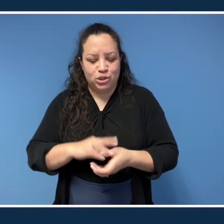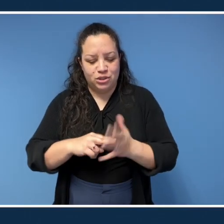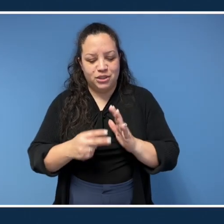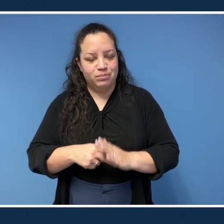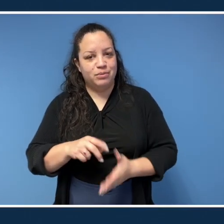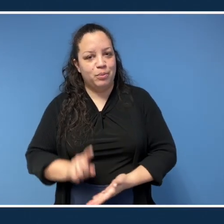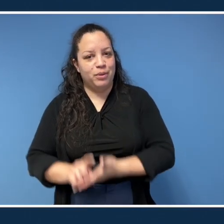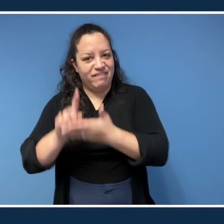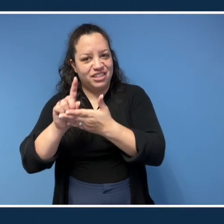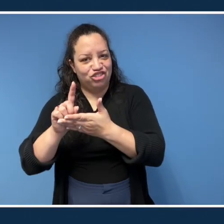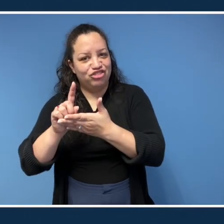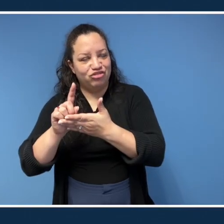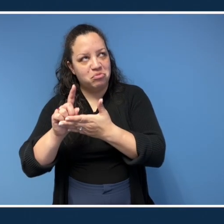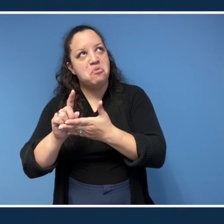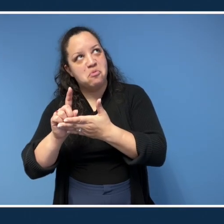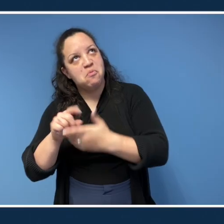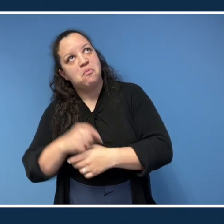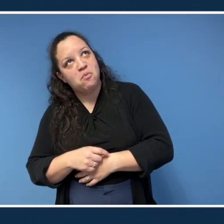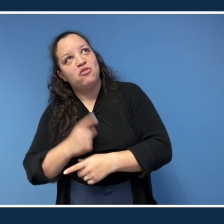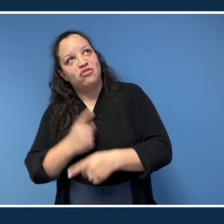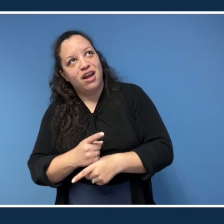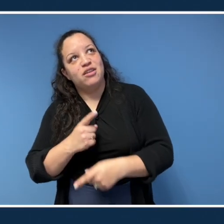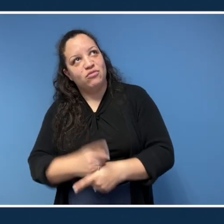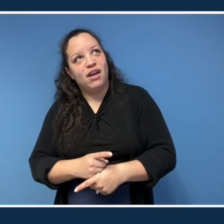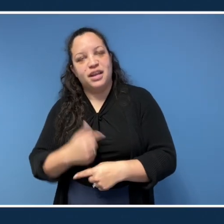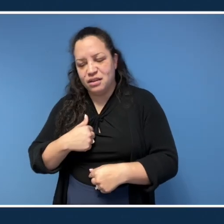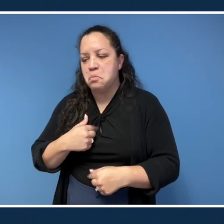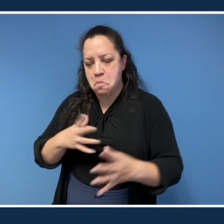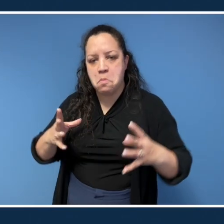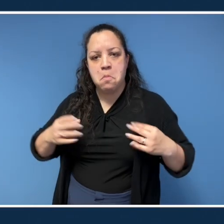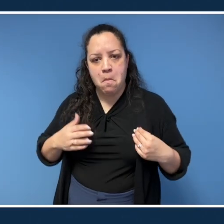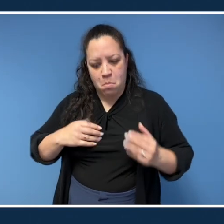like pressure is a privilege and what I'm doing, there's a reason why I'm in this role,